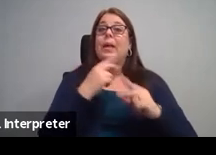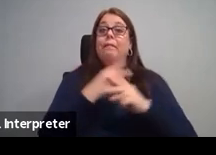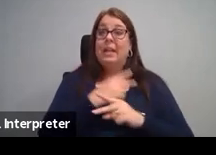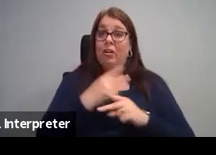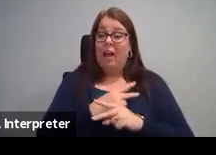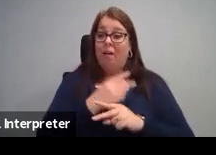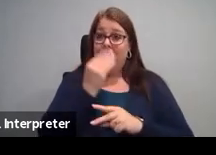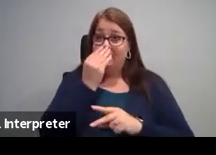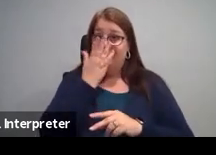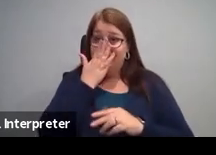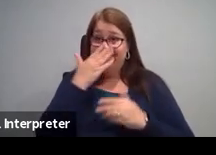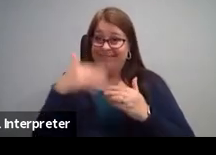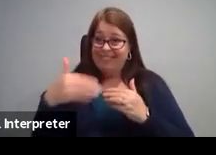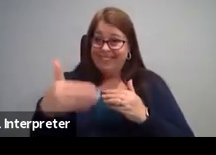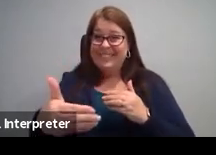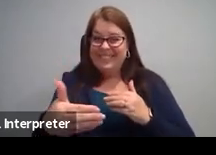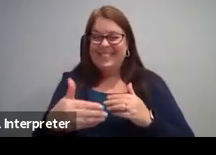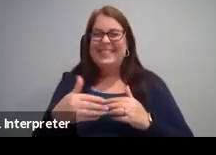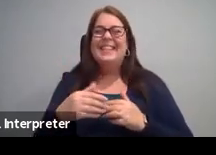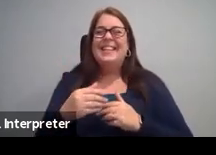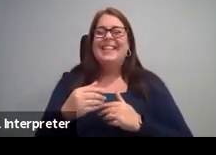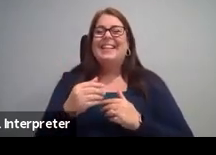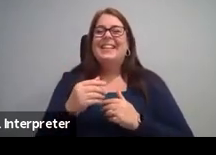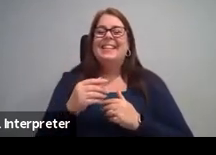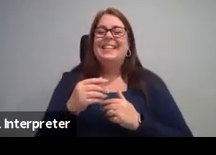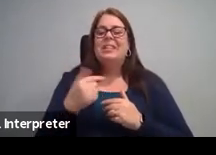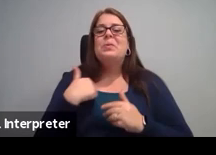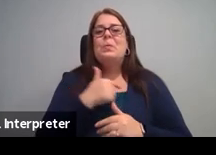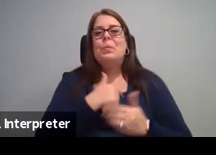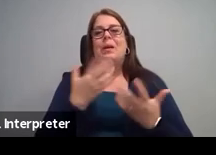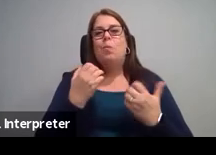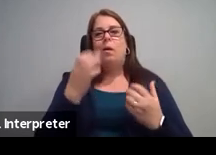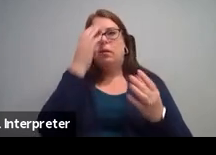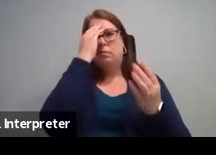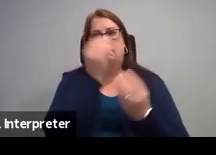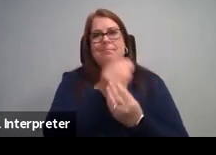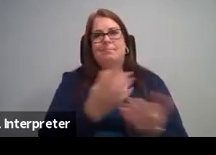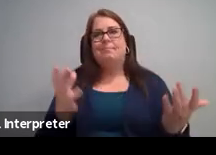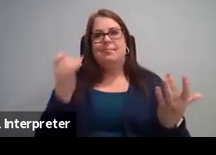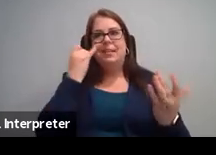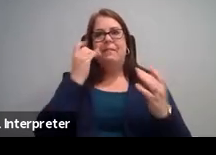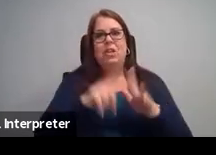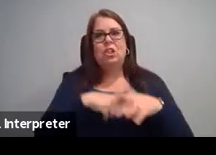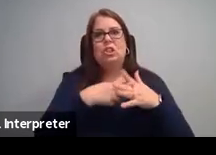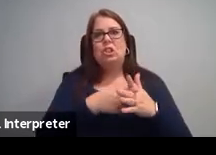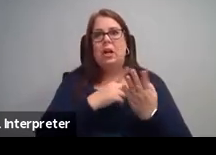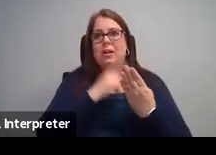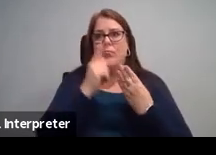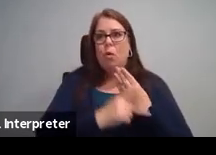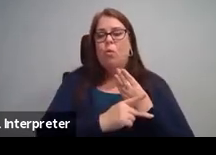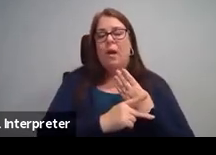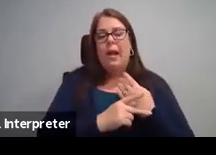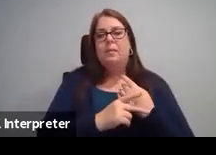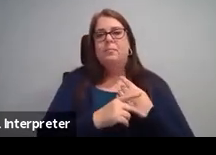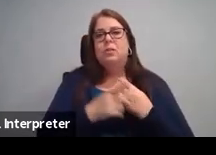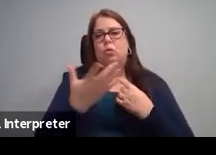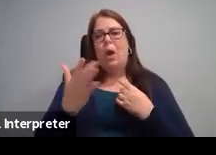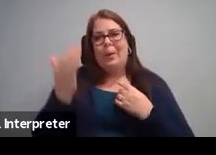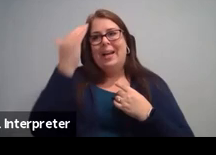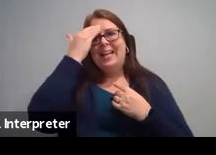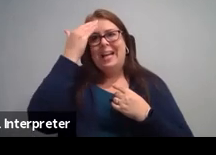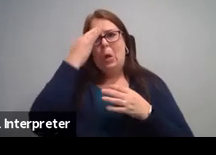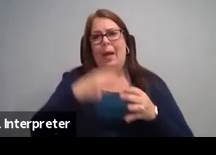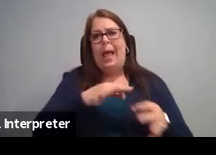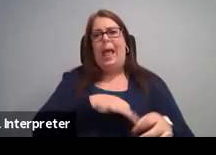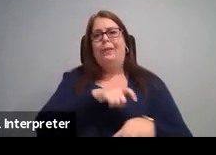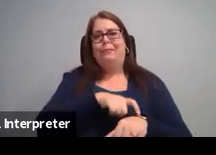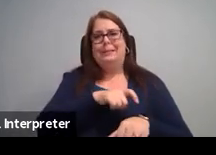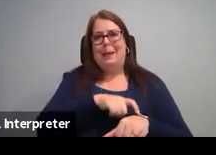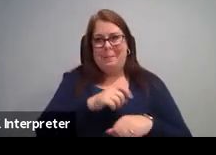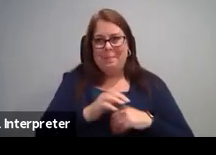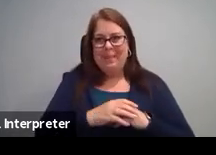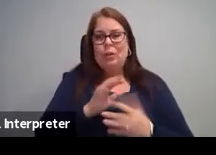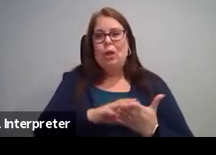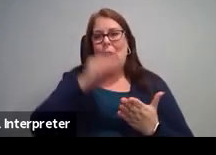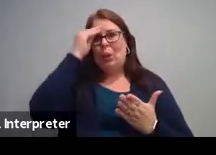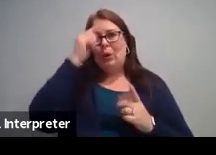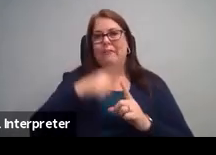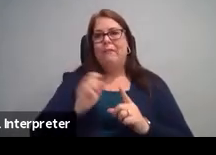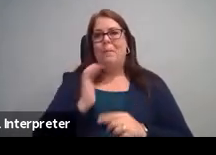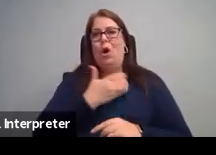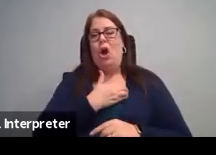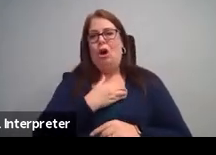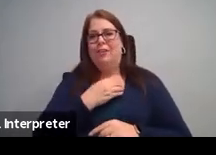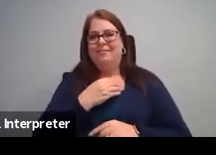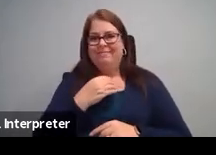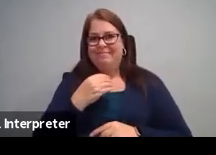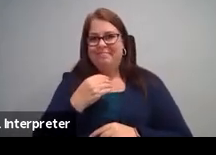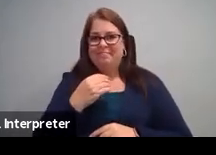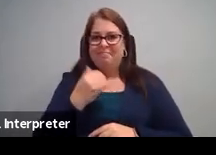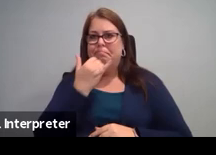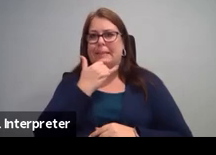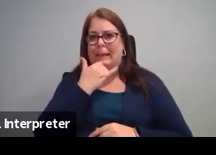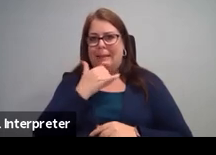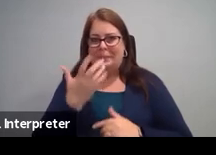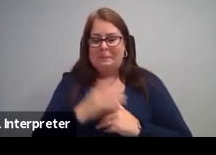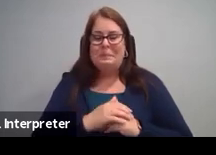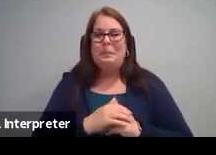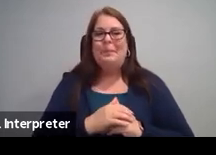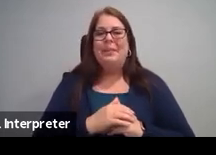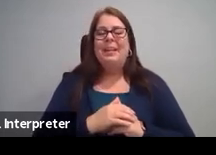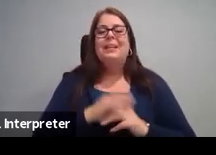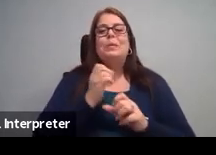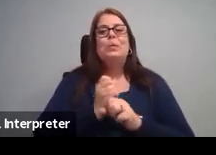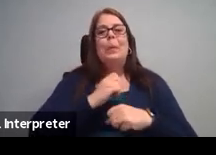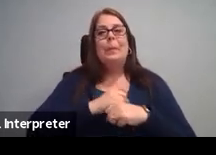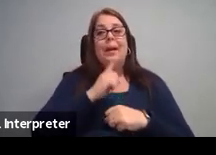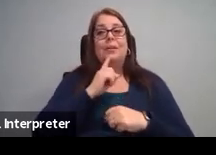Cathy Reznicek: Right. And so we want to make sure that other folks if you're starting these programs or or whatever can learn from the things that we had to go through to learn. So one of the things to make sure that you cover in any kind of